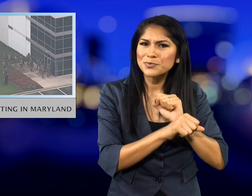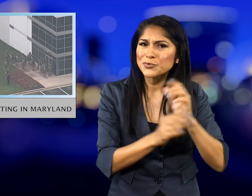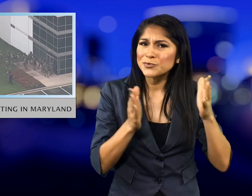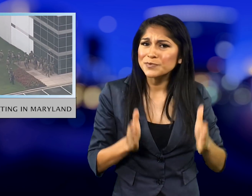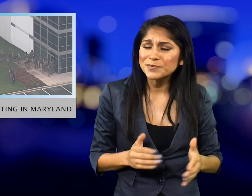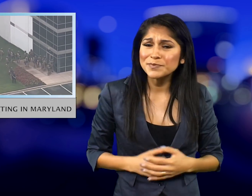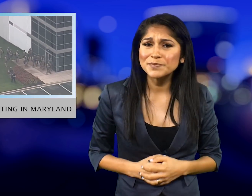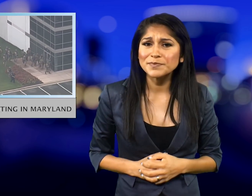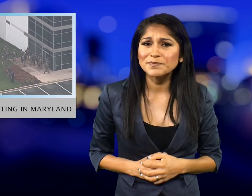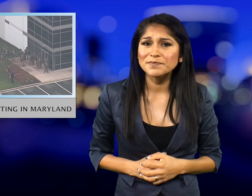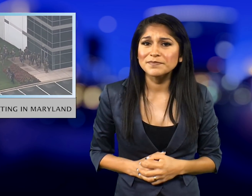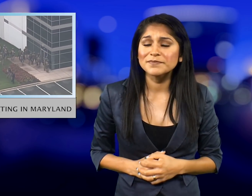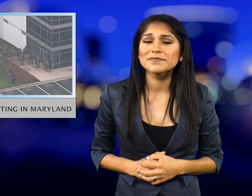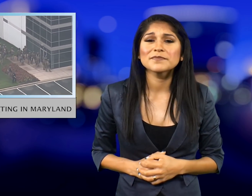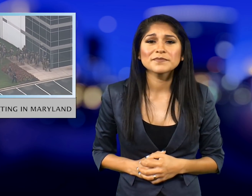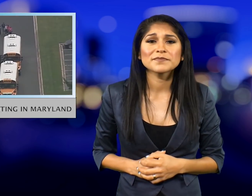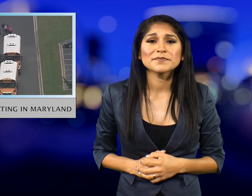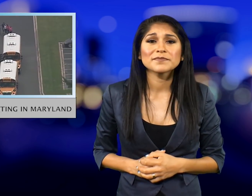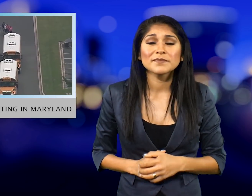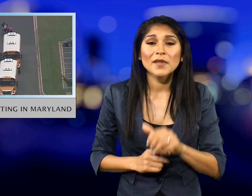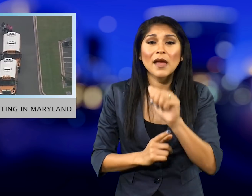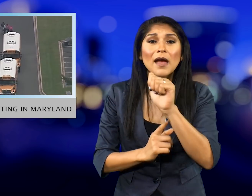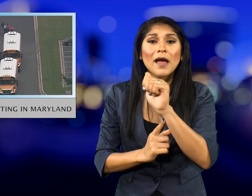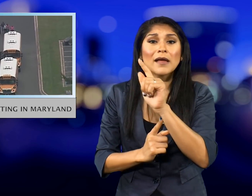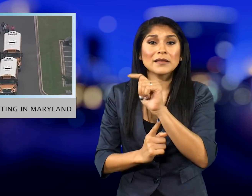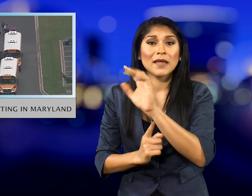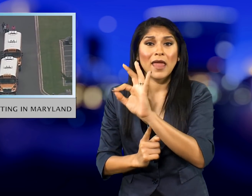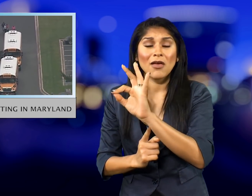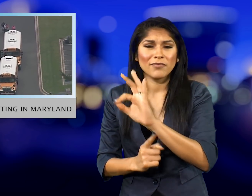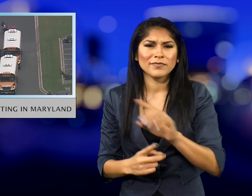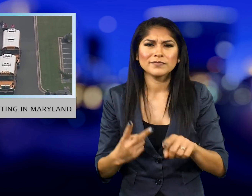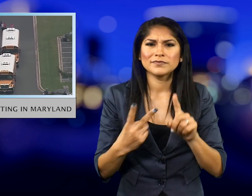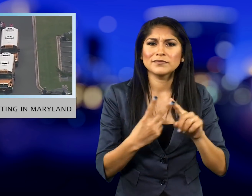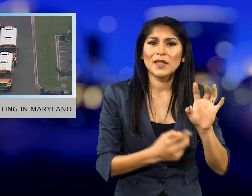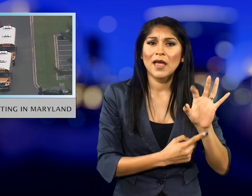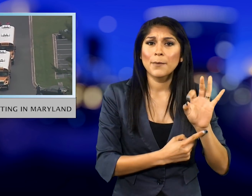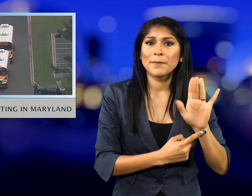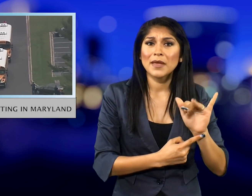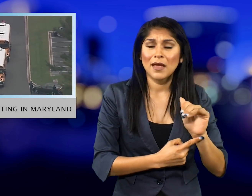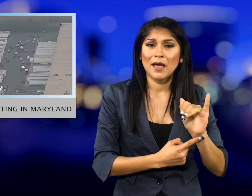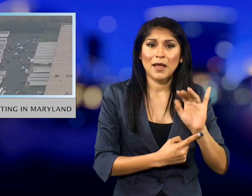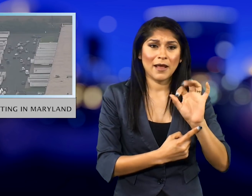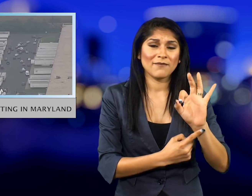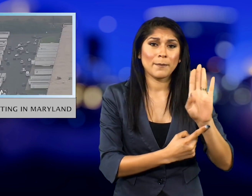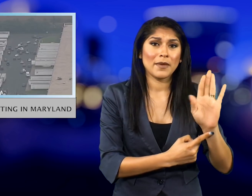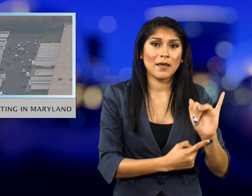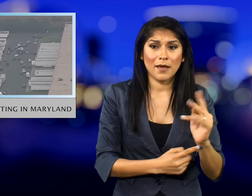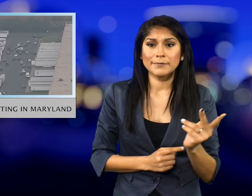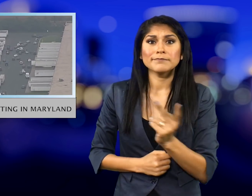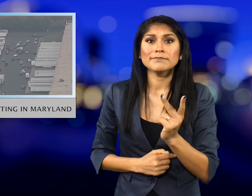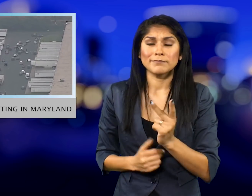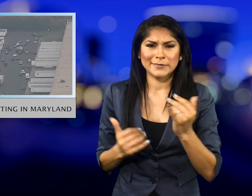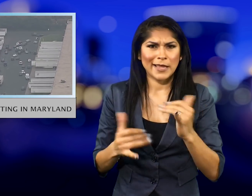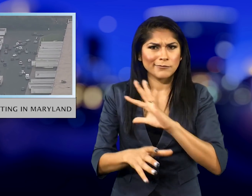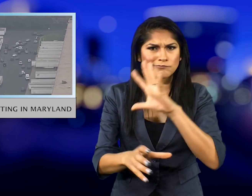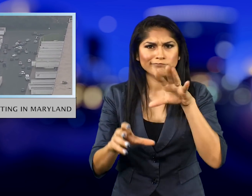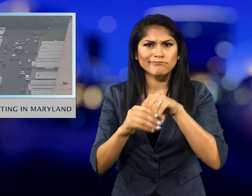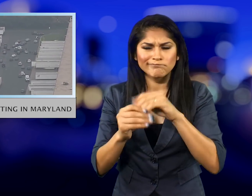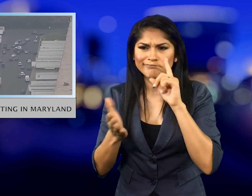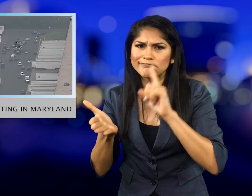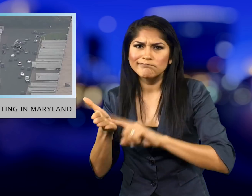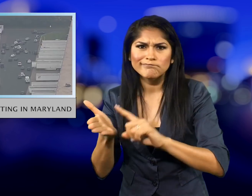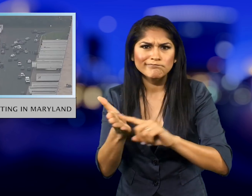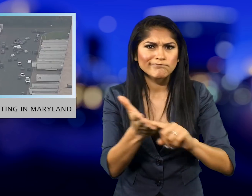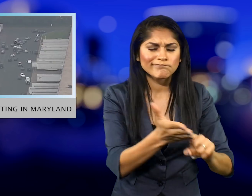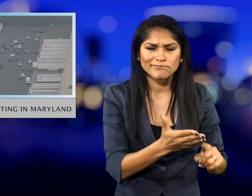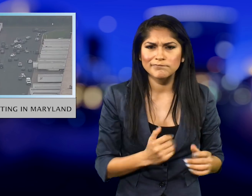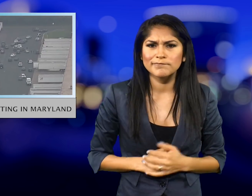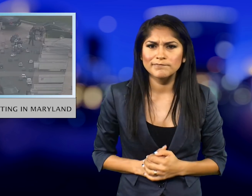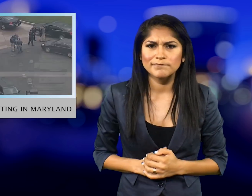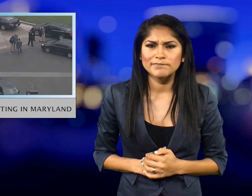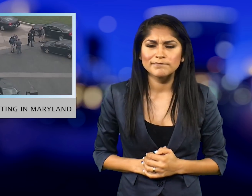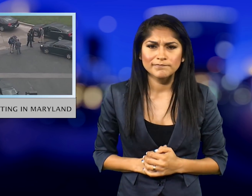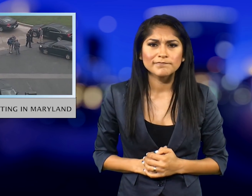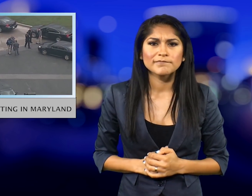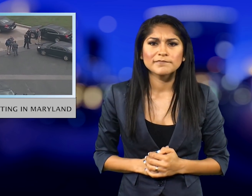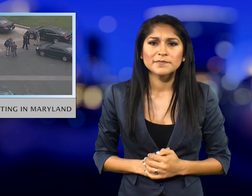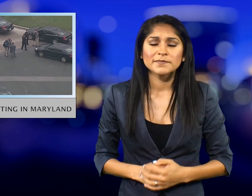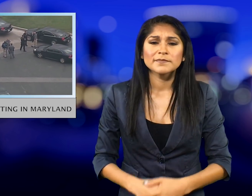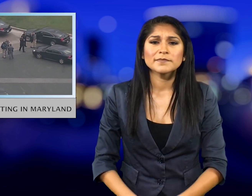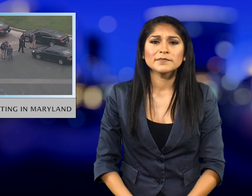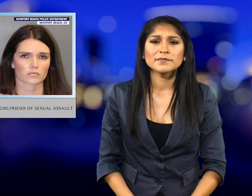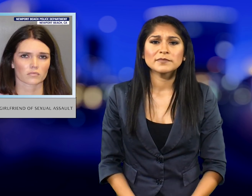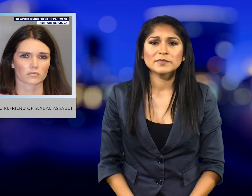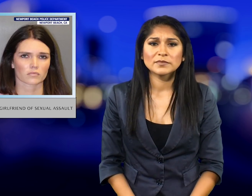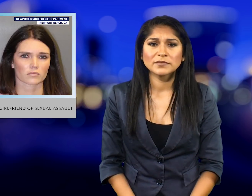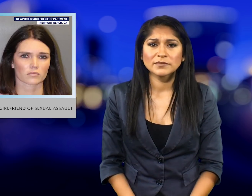The ATF and FBI are assisting in the investigation.